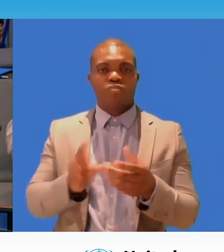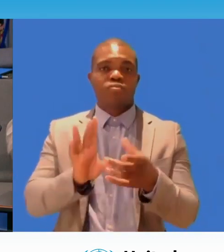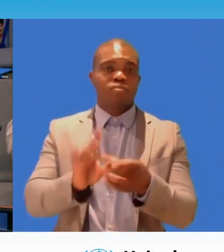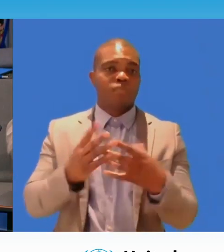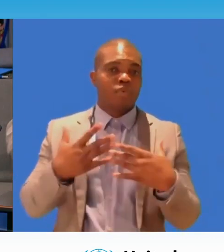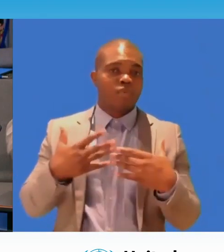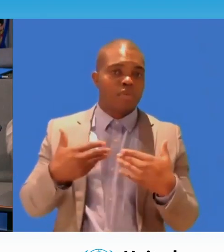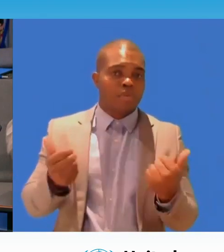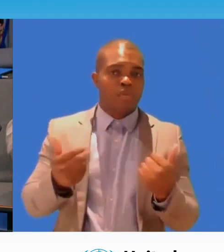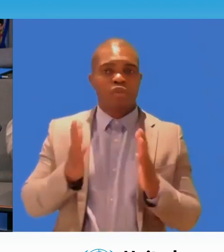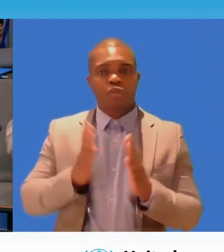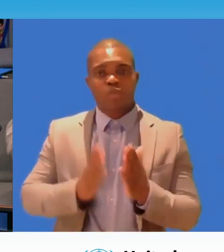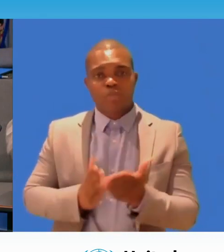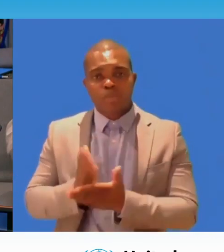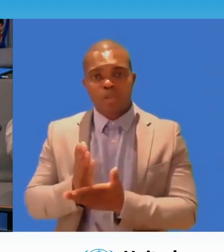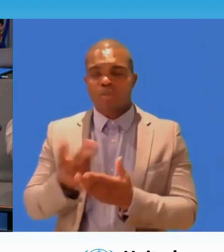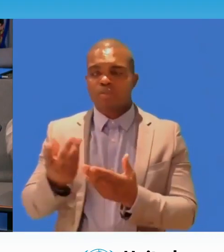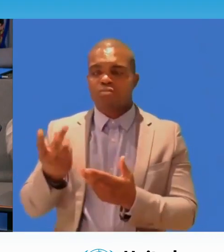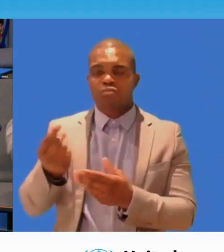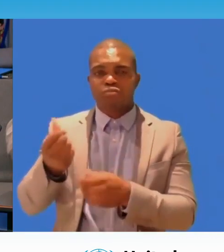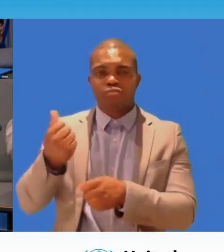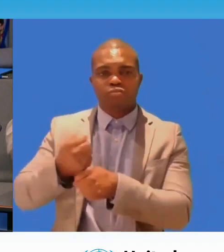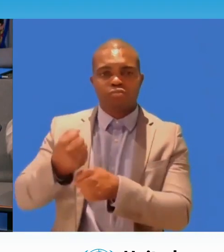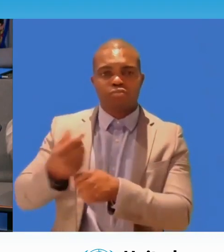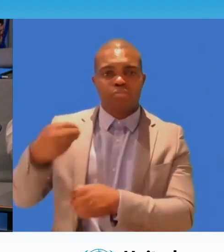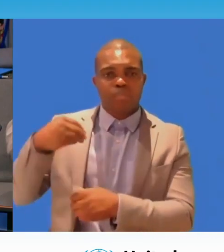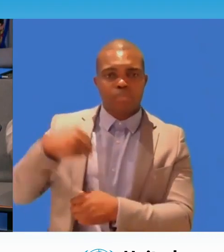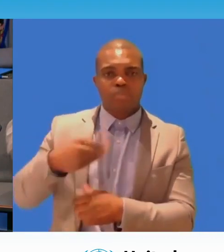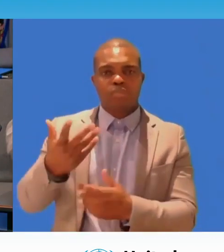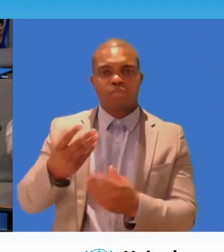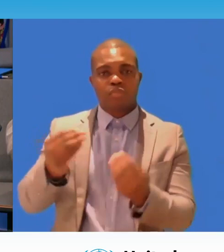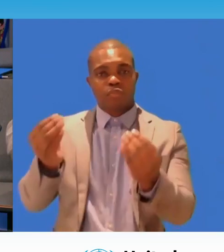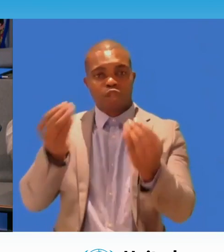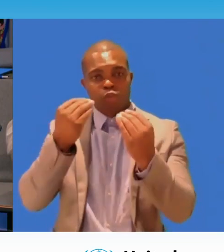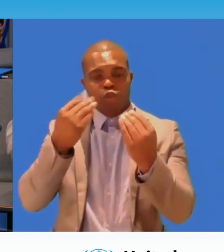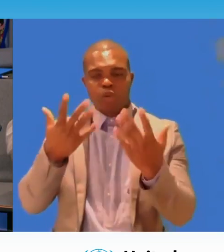programs that form an important integral part of care and services for person with disabilities are